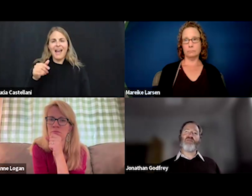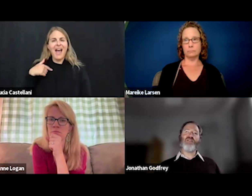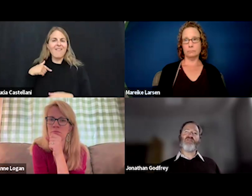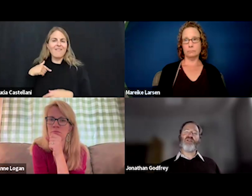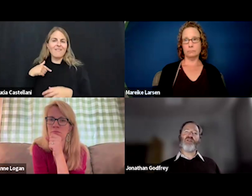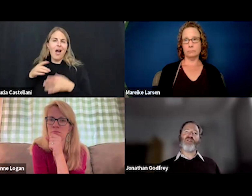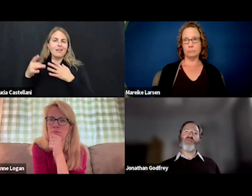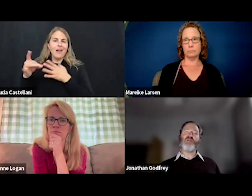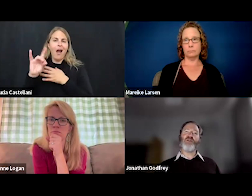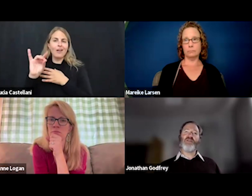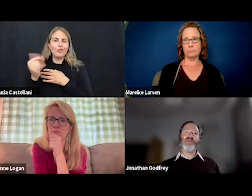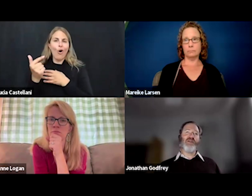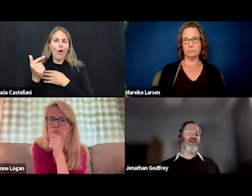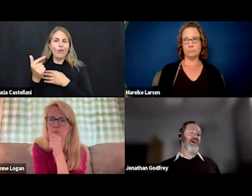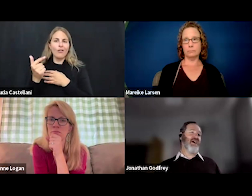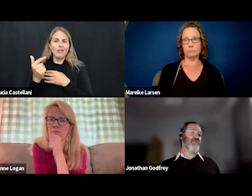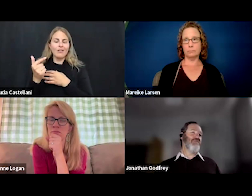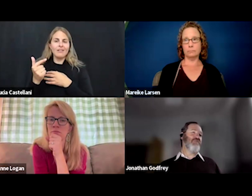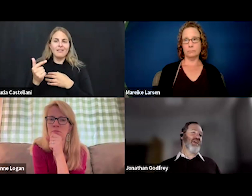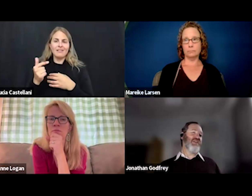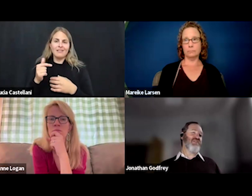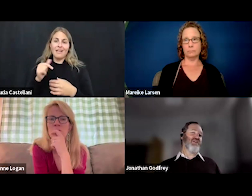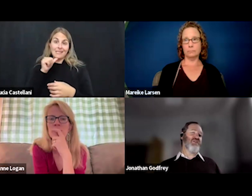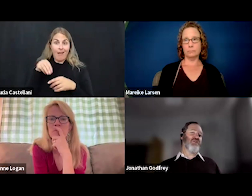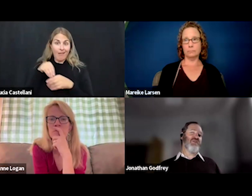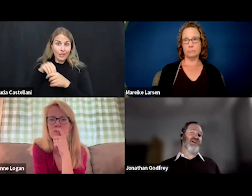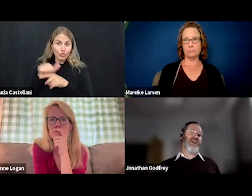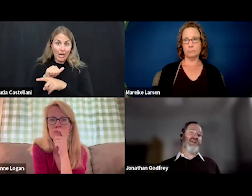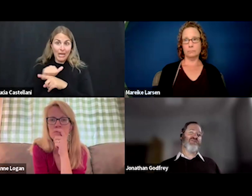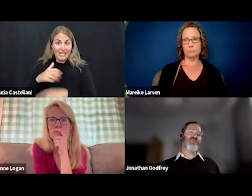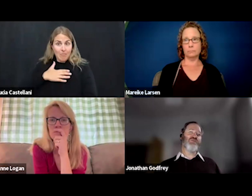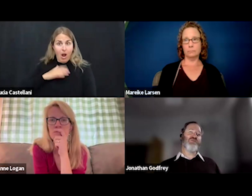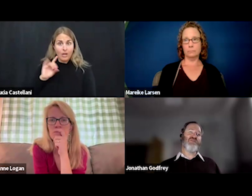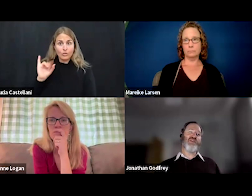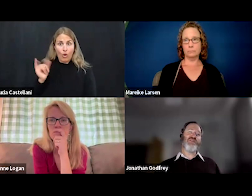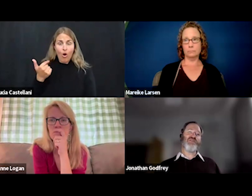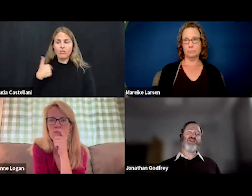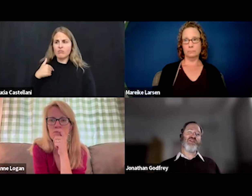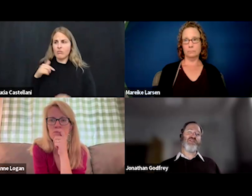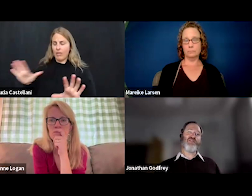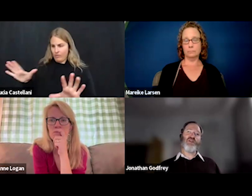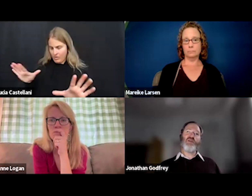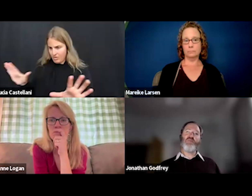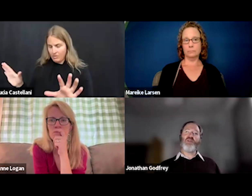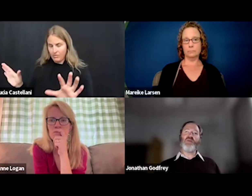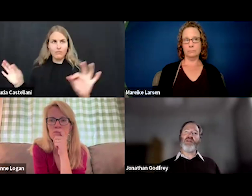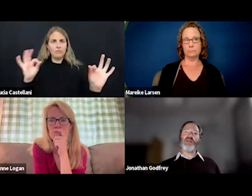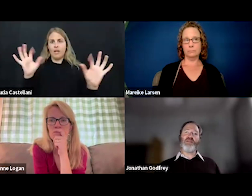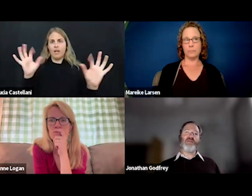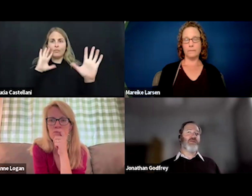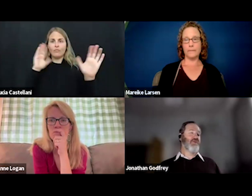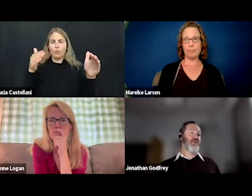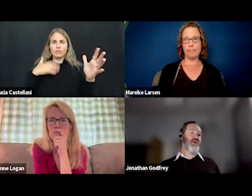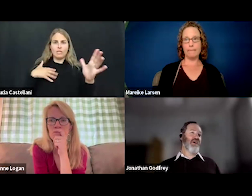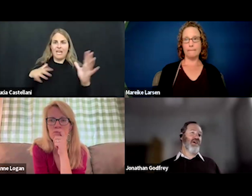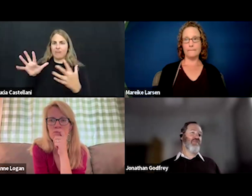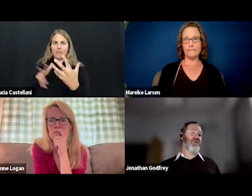It's Jonathan's dog. And so they have to refocus things pretty quickly.